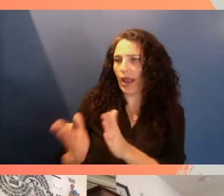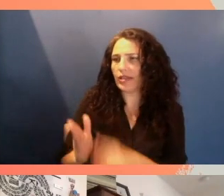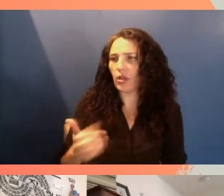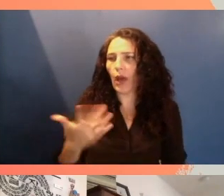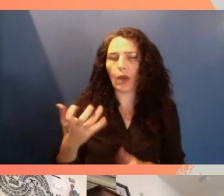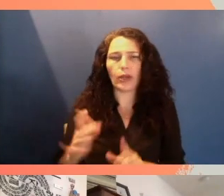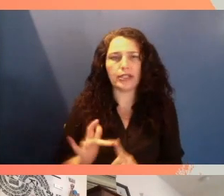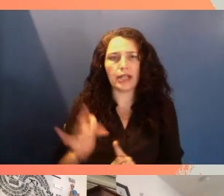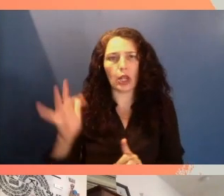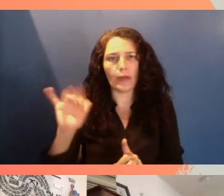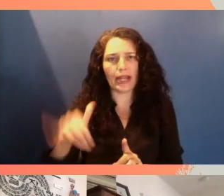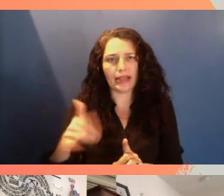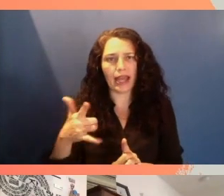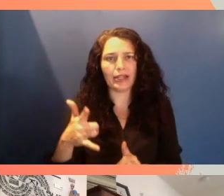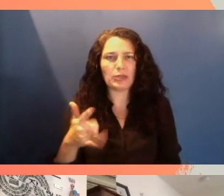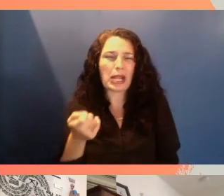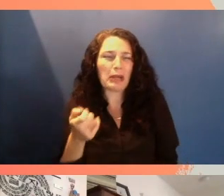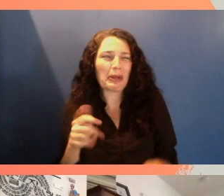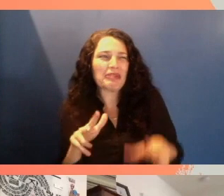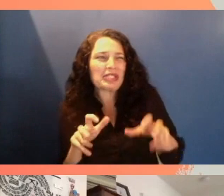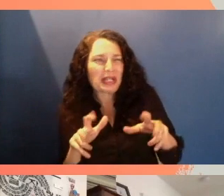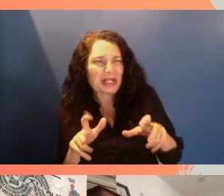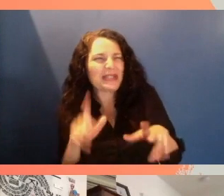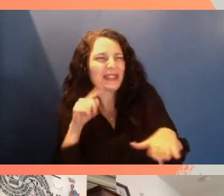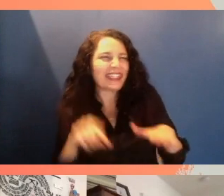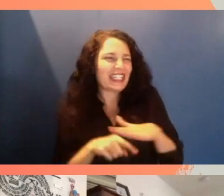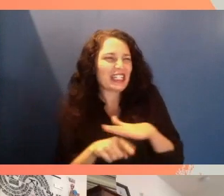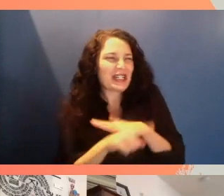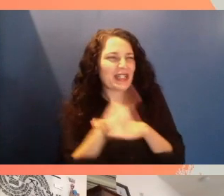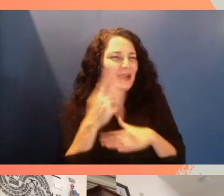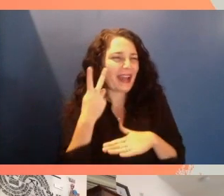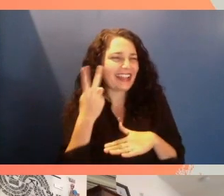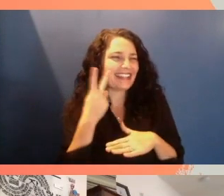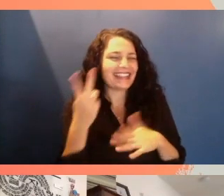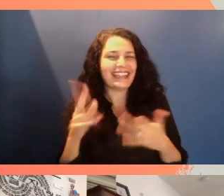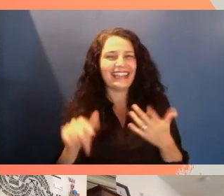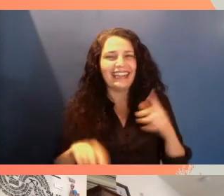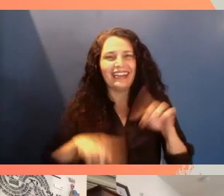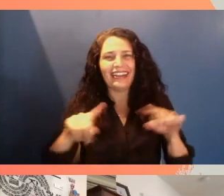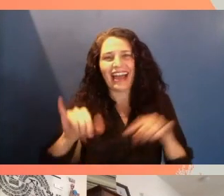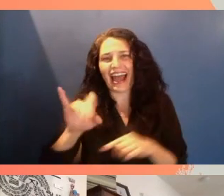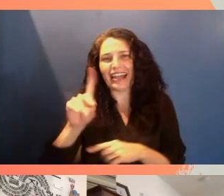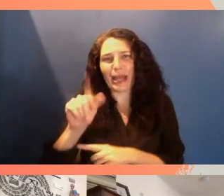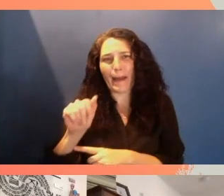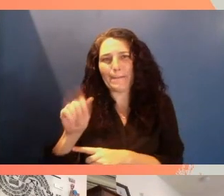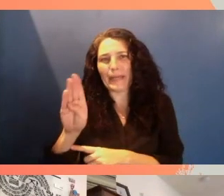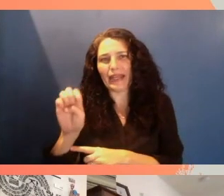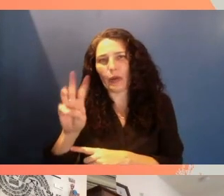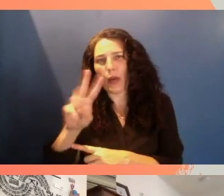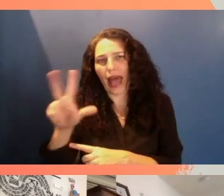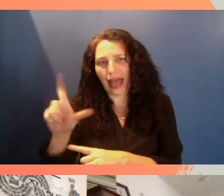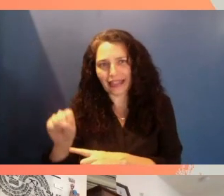so that I had a reason to look into women like Ella Baker and Ida B. Wells, Fannie Lou Hamer